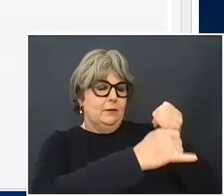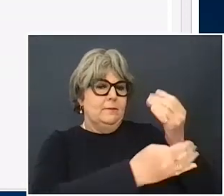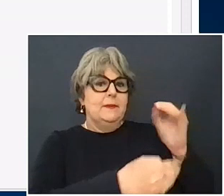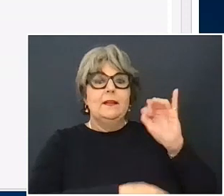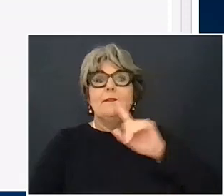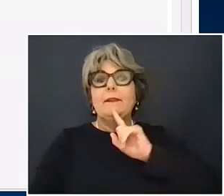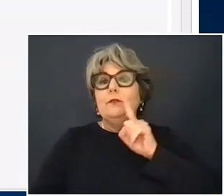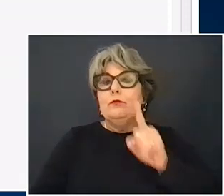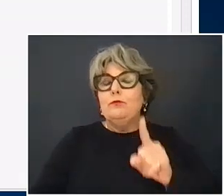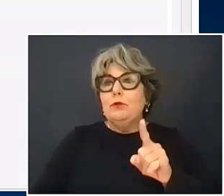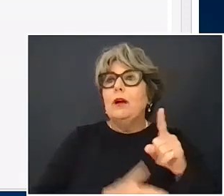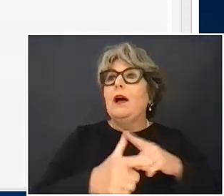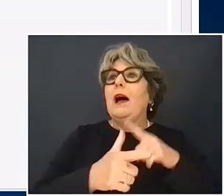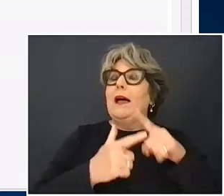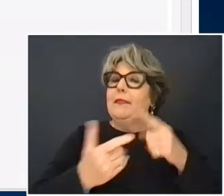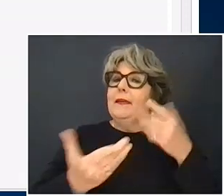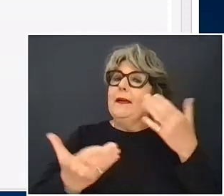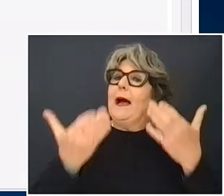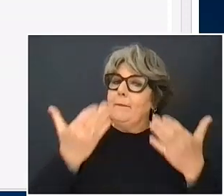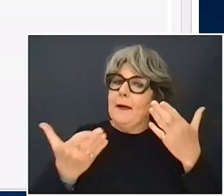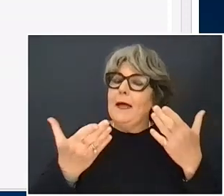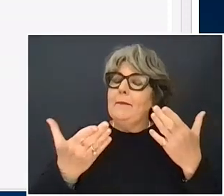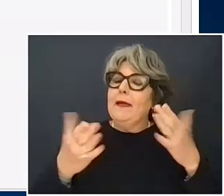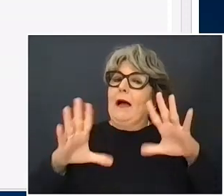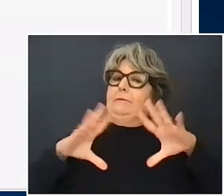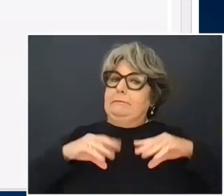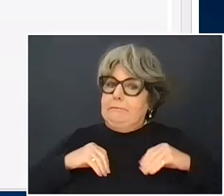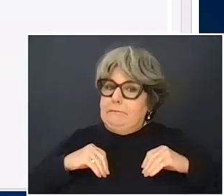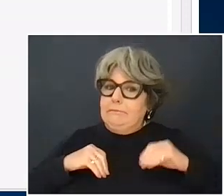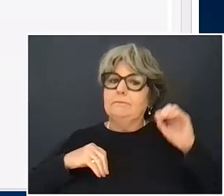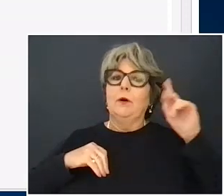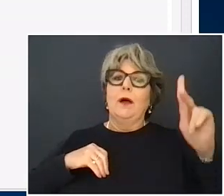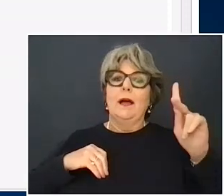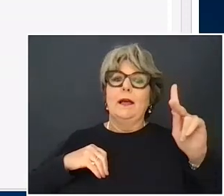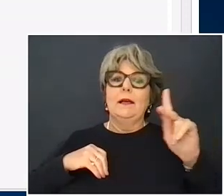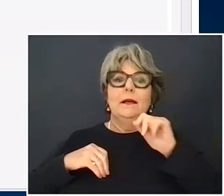can maybe get to a place where I'm okay with this. But I know that's not consistently been the practice of the Department.